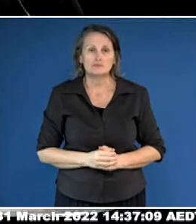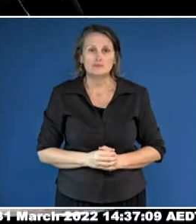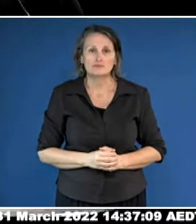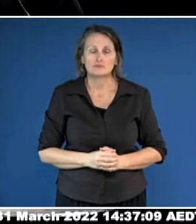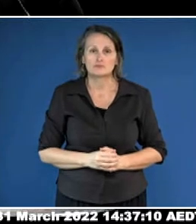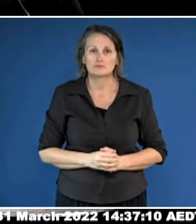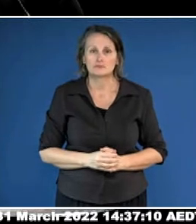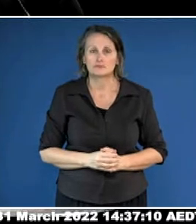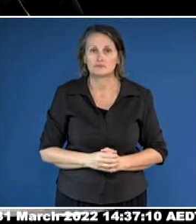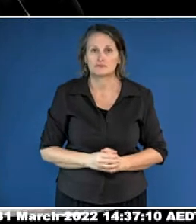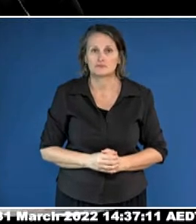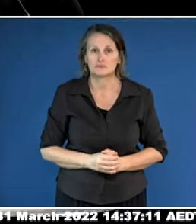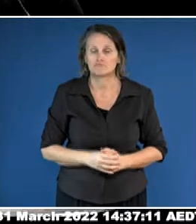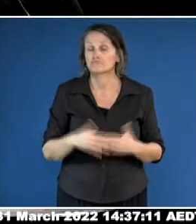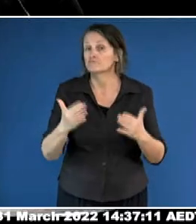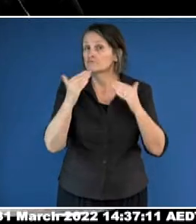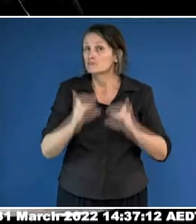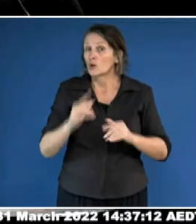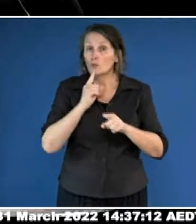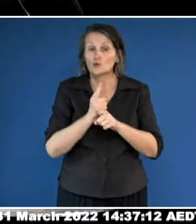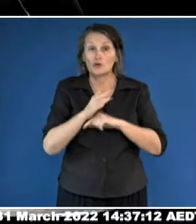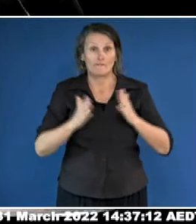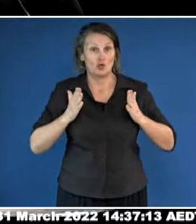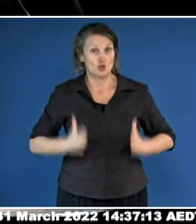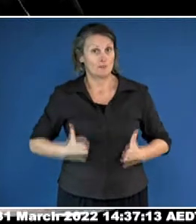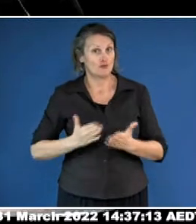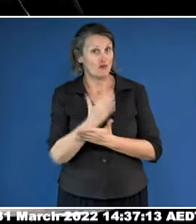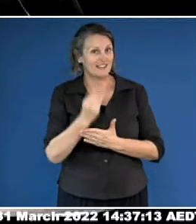several of the human rights treaty monitoring bodies, our Australian Government